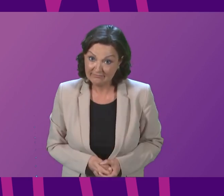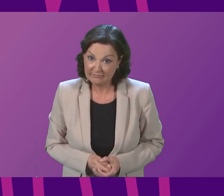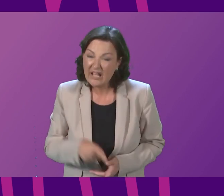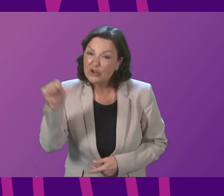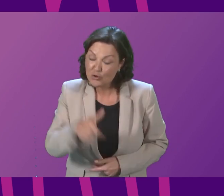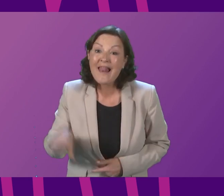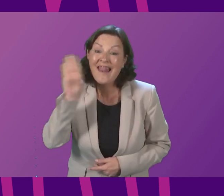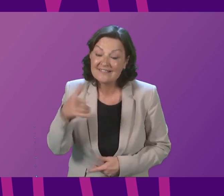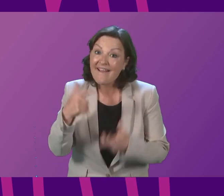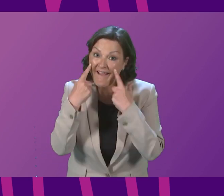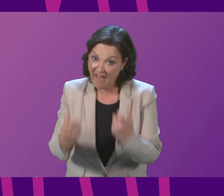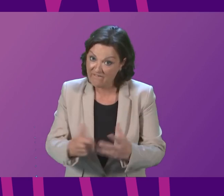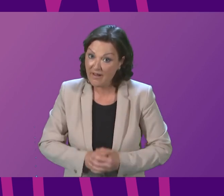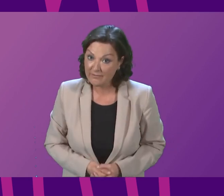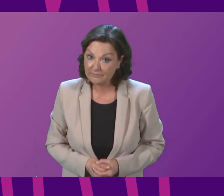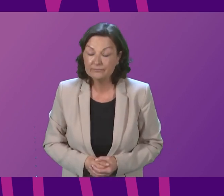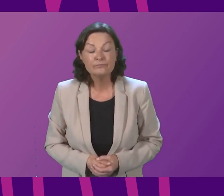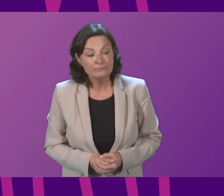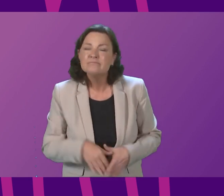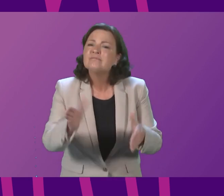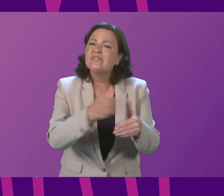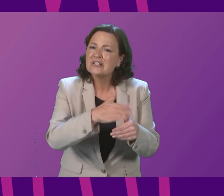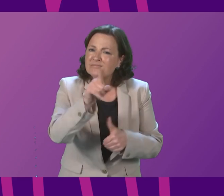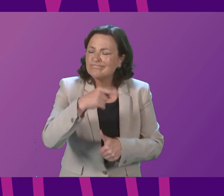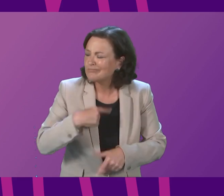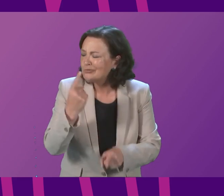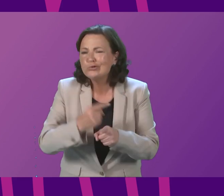should listen carefully. First of all, though, he talks about bar charts.